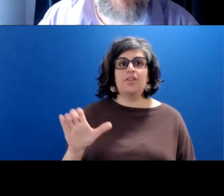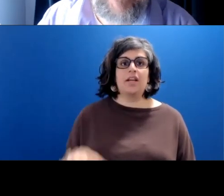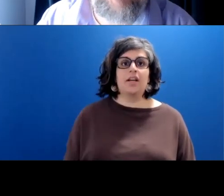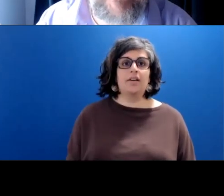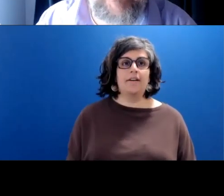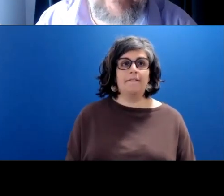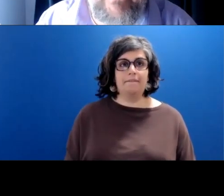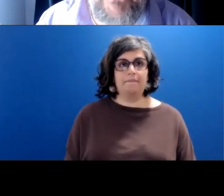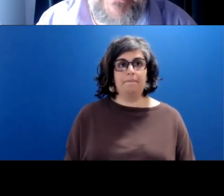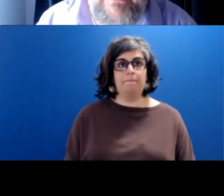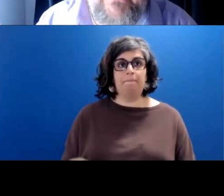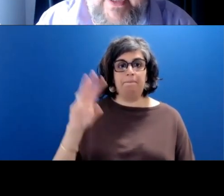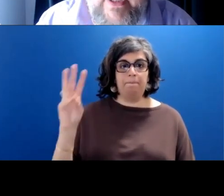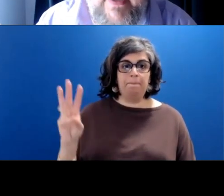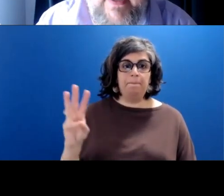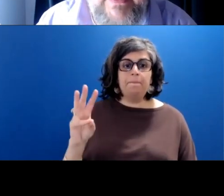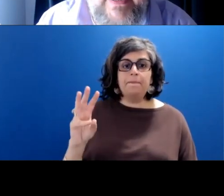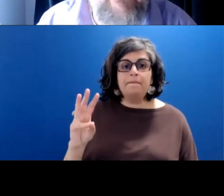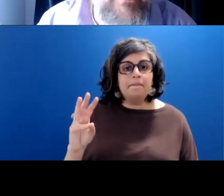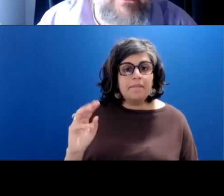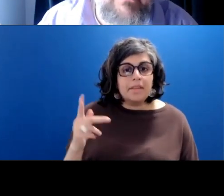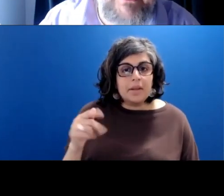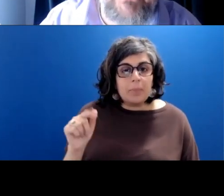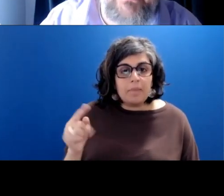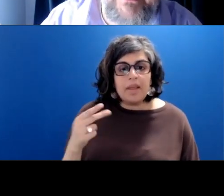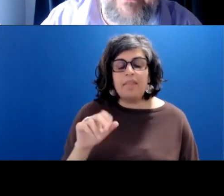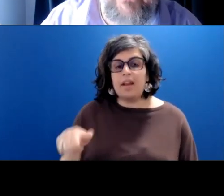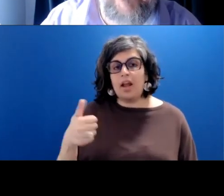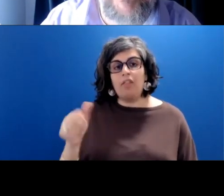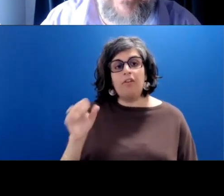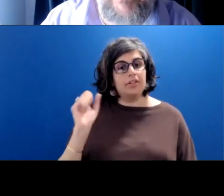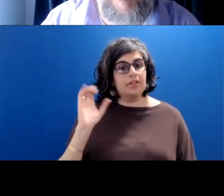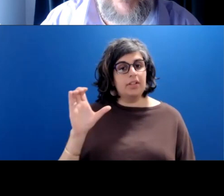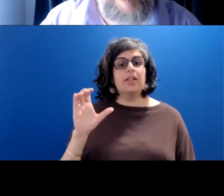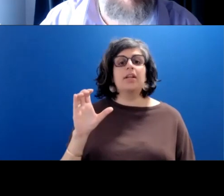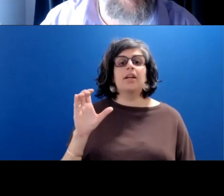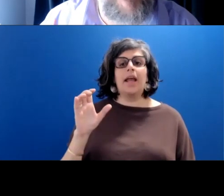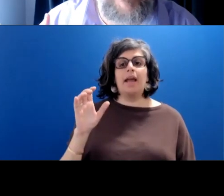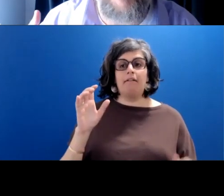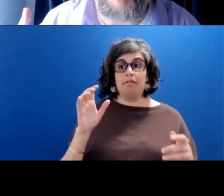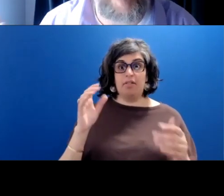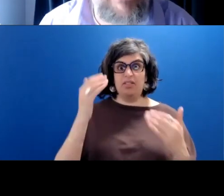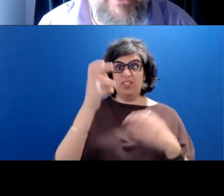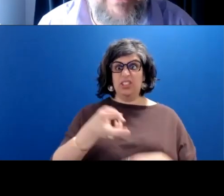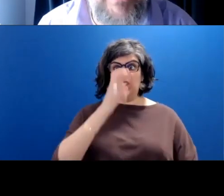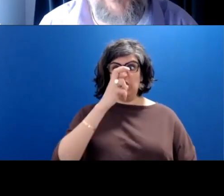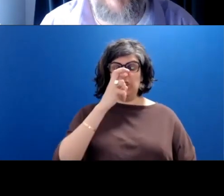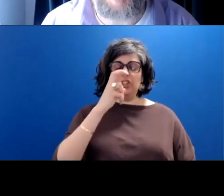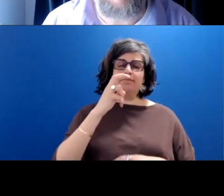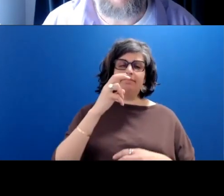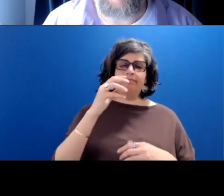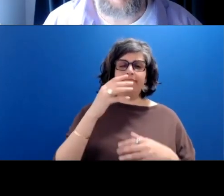WPATH and other Standards of Care models have become less rigid over time, both about the timelines. So I mentioned before